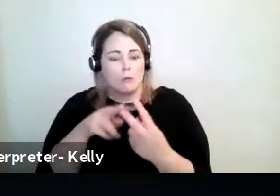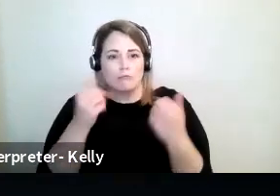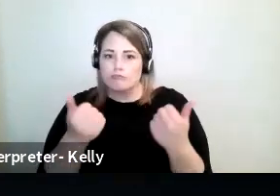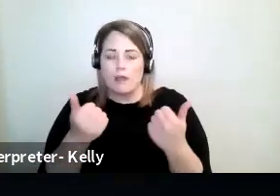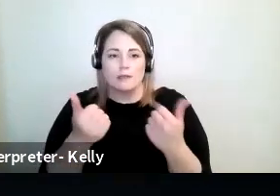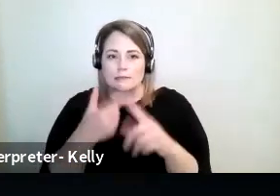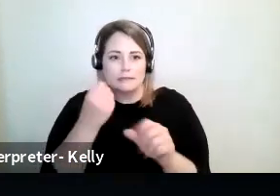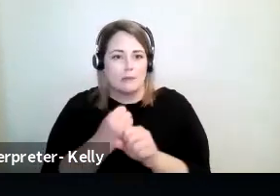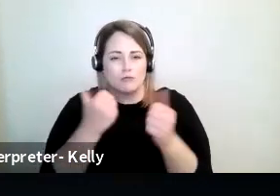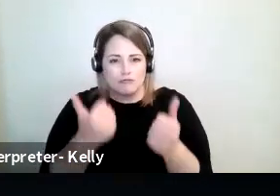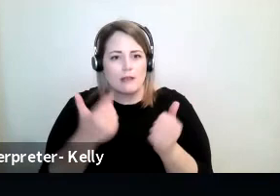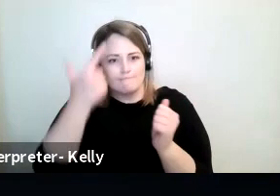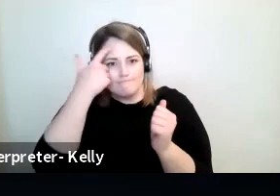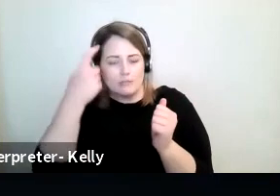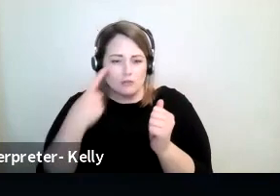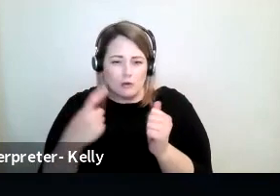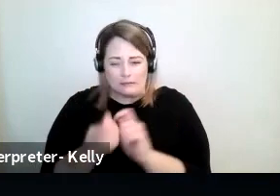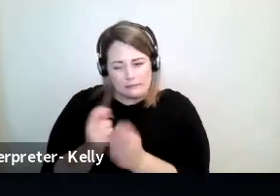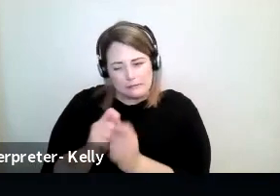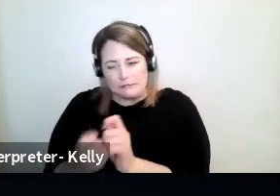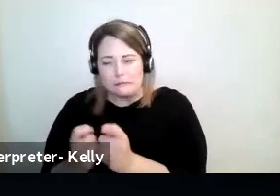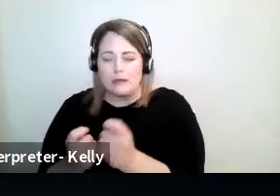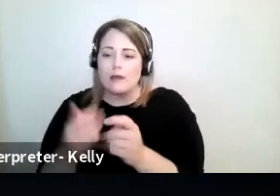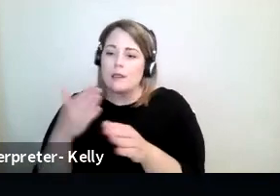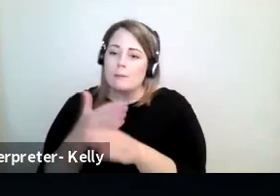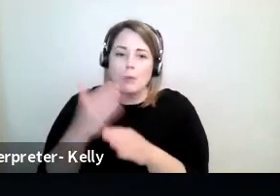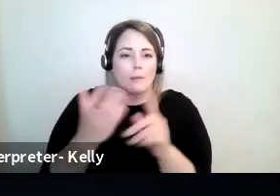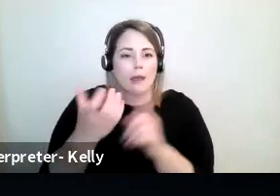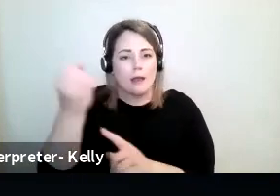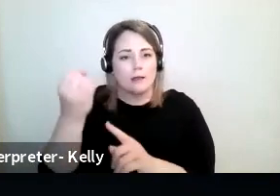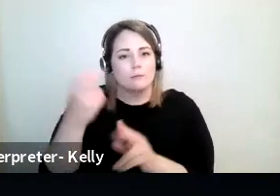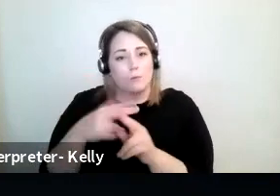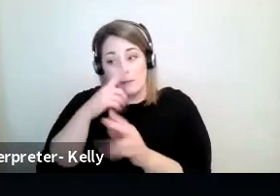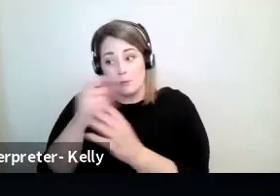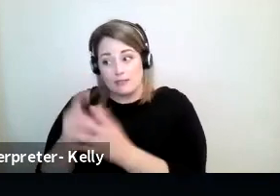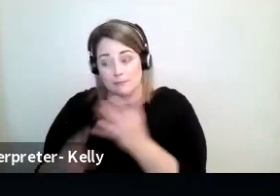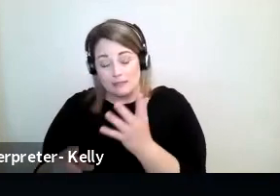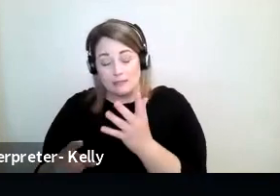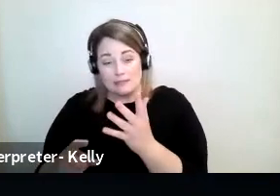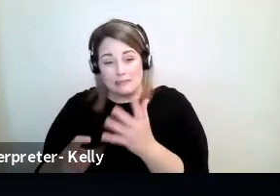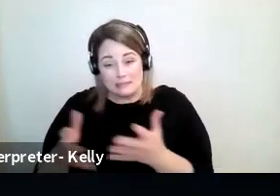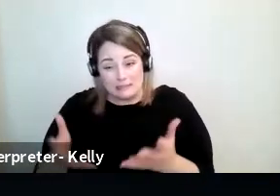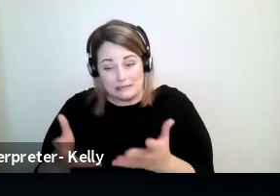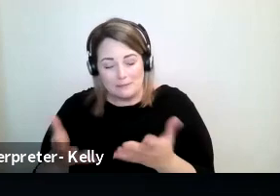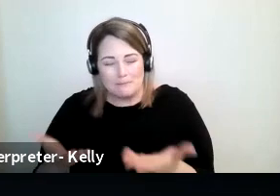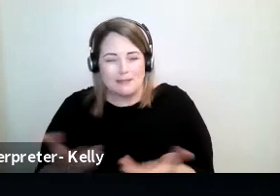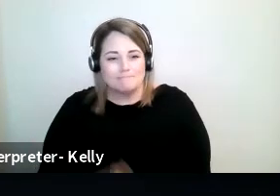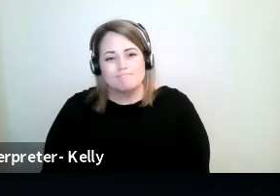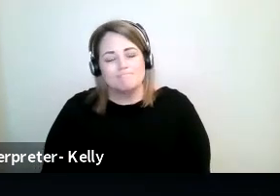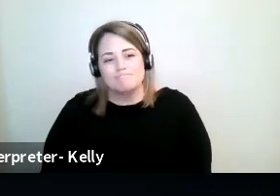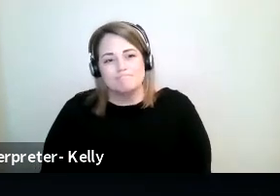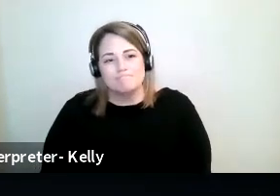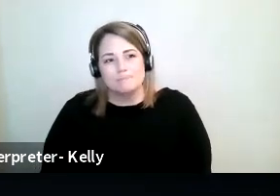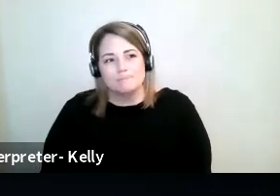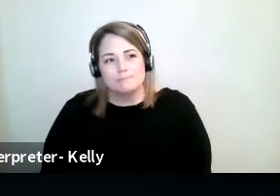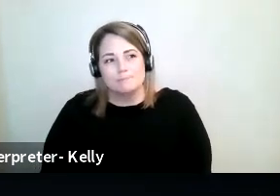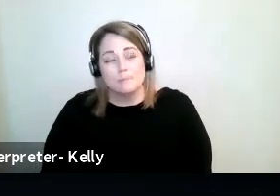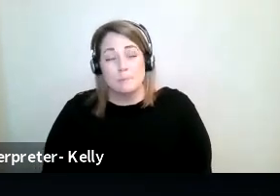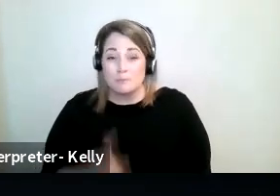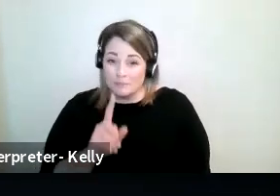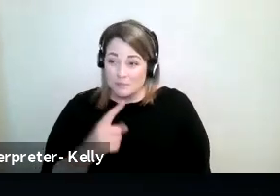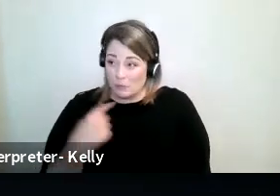to change the employment outcomes for people with disability but do we, as practitioners,